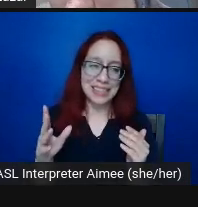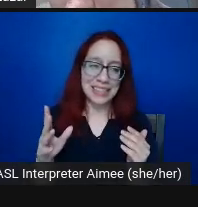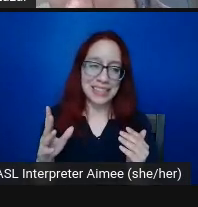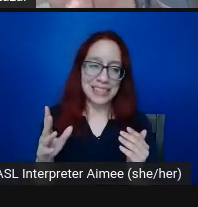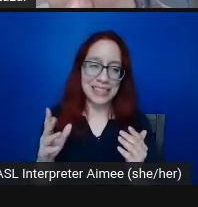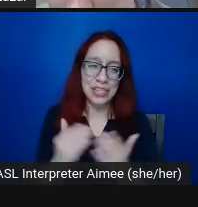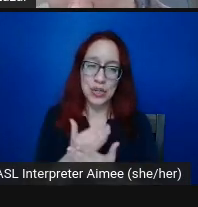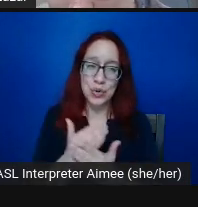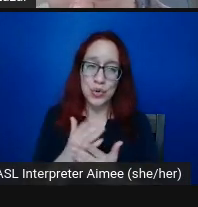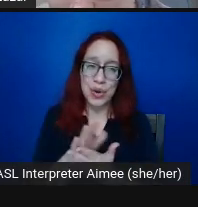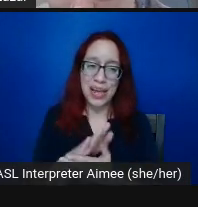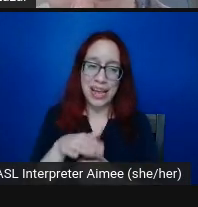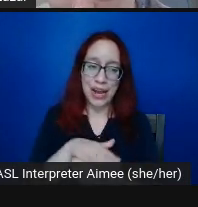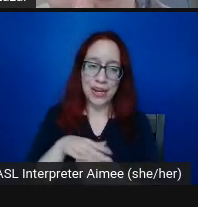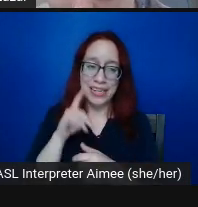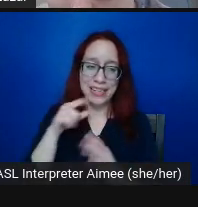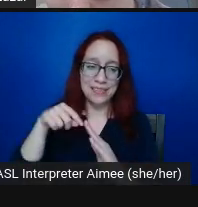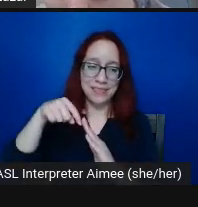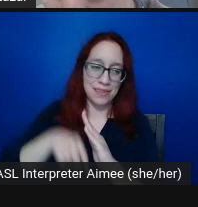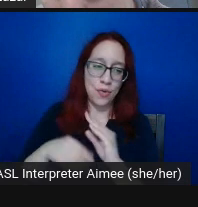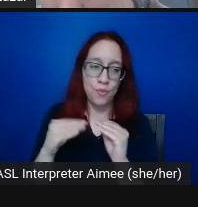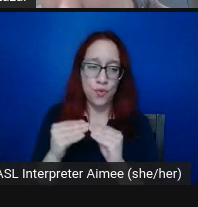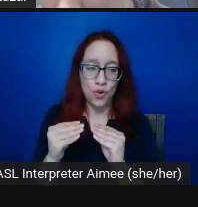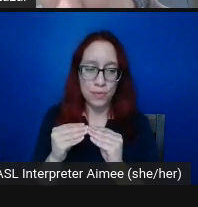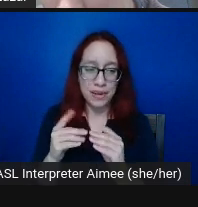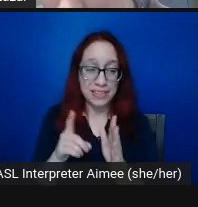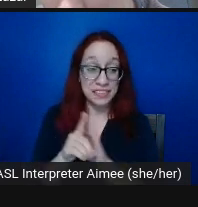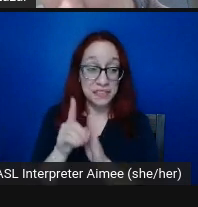to be explored by developers and the strict reliance